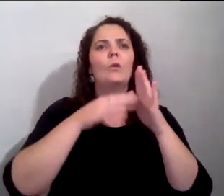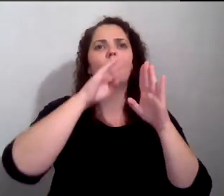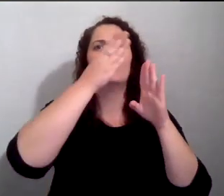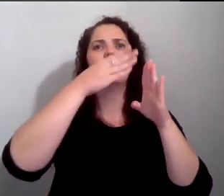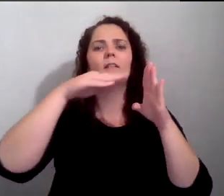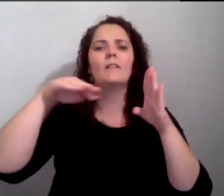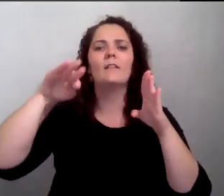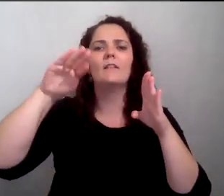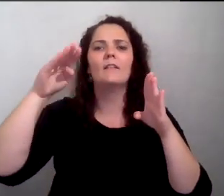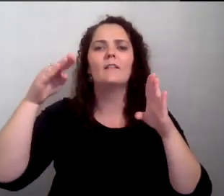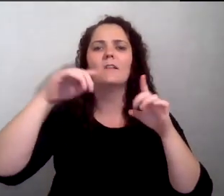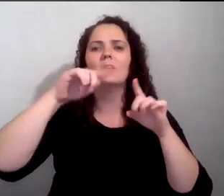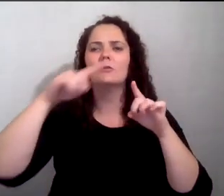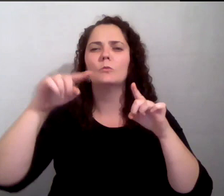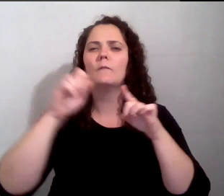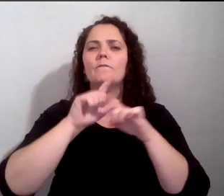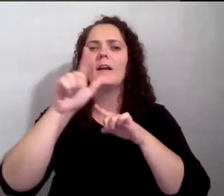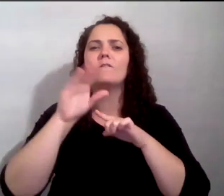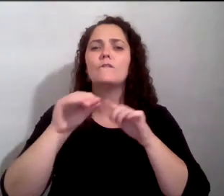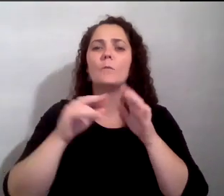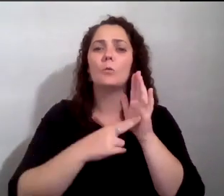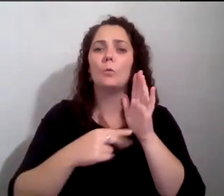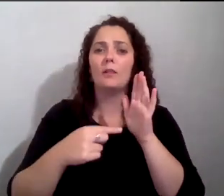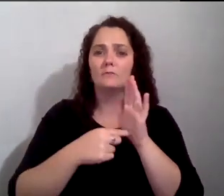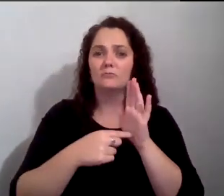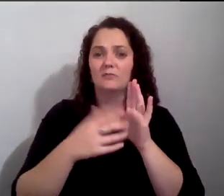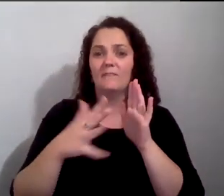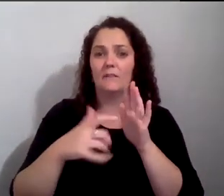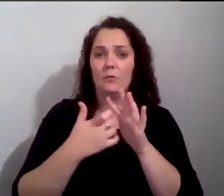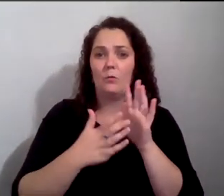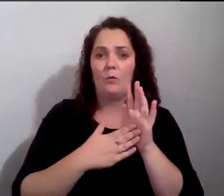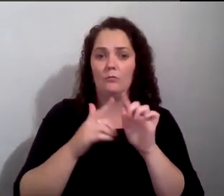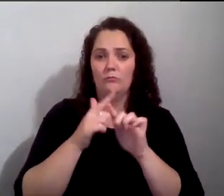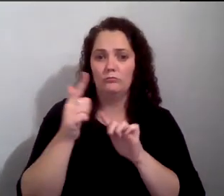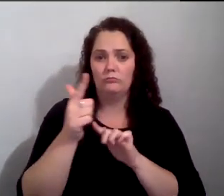constellations, seasonal winds, celestial waters and totemic animals and